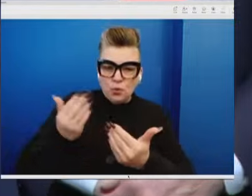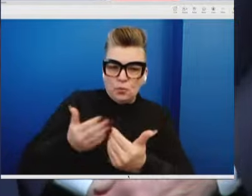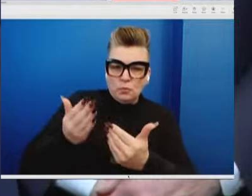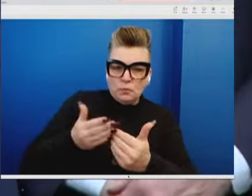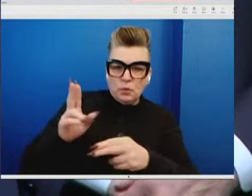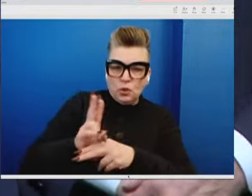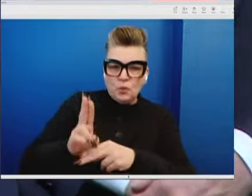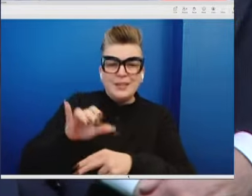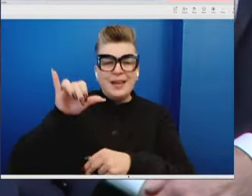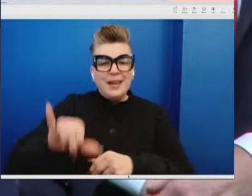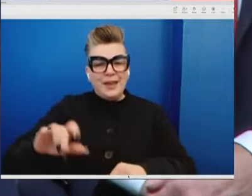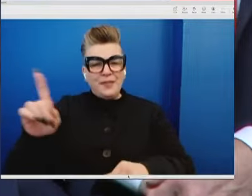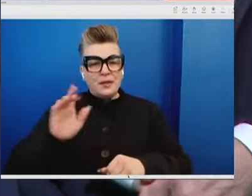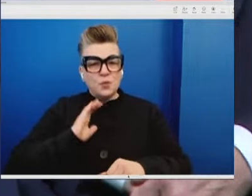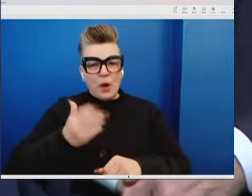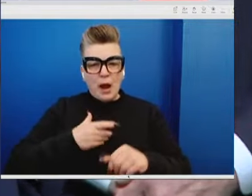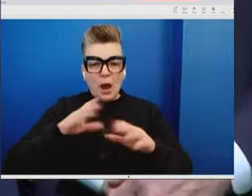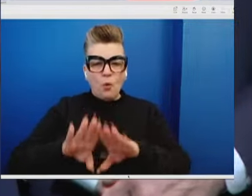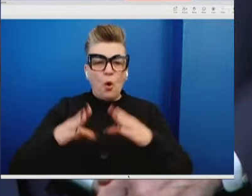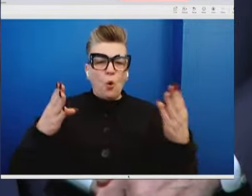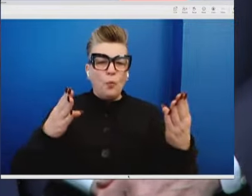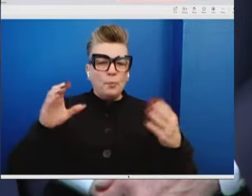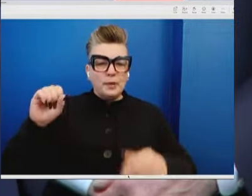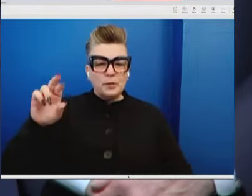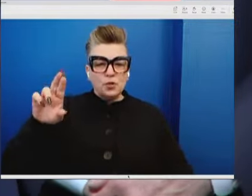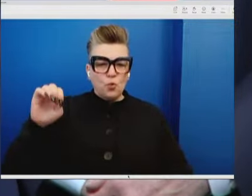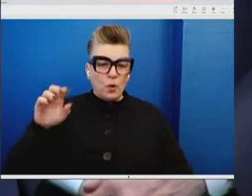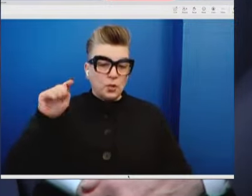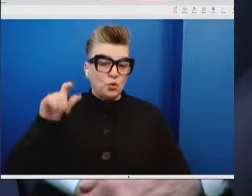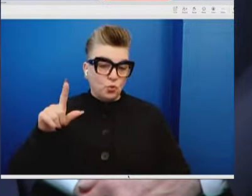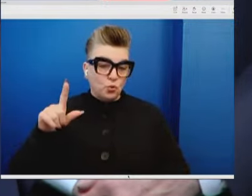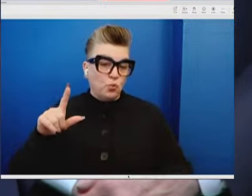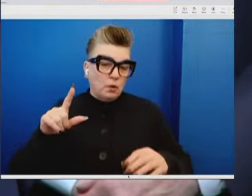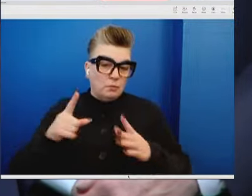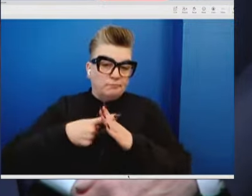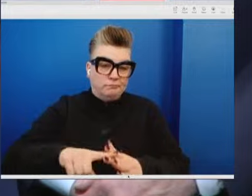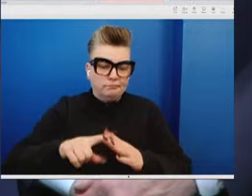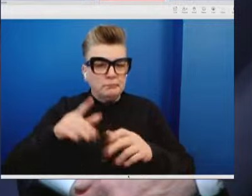our open-source tool that's available for the states or their vendors if they choose to use it.